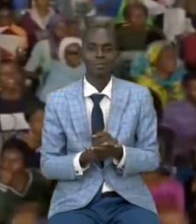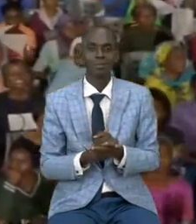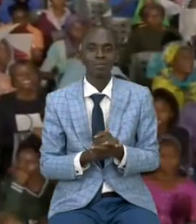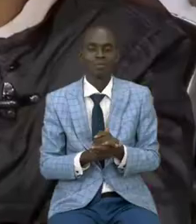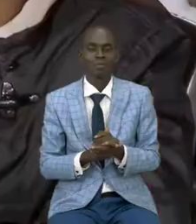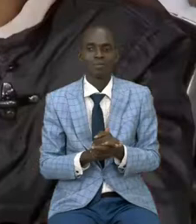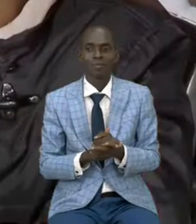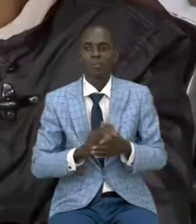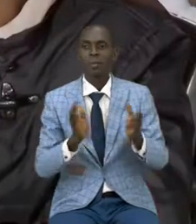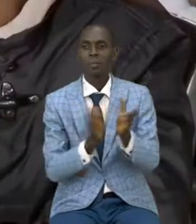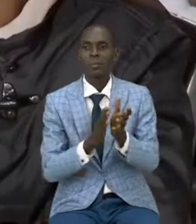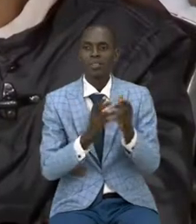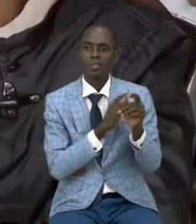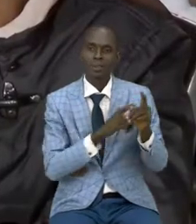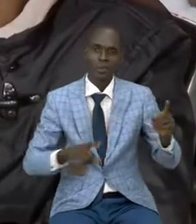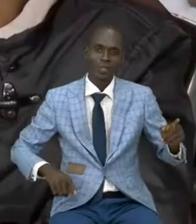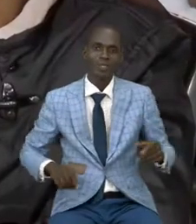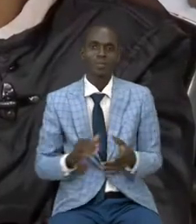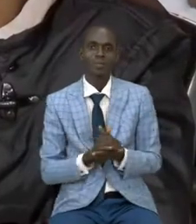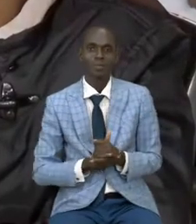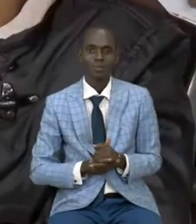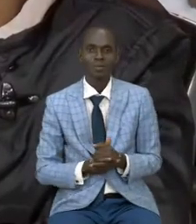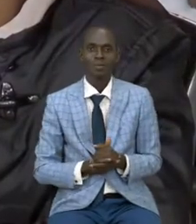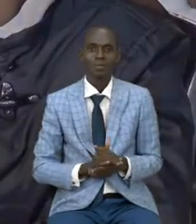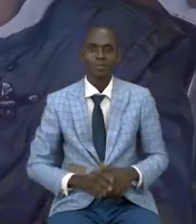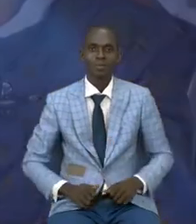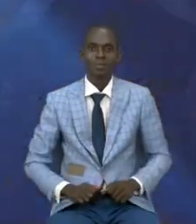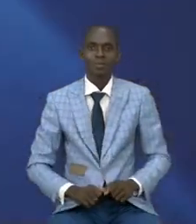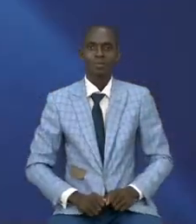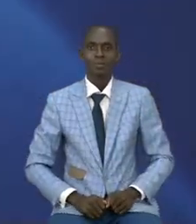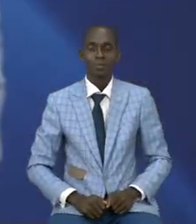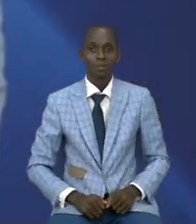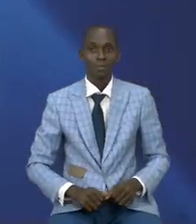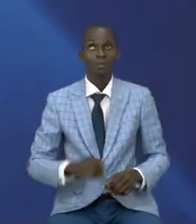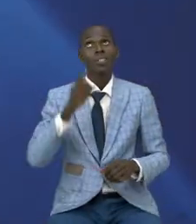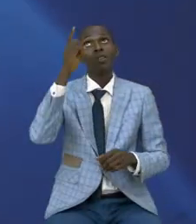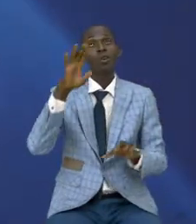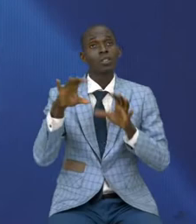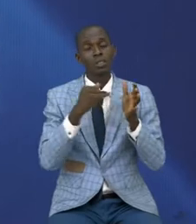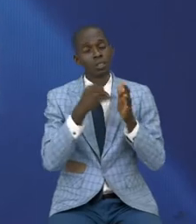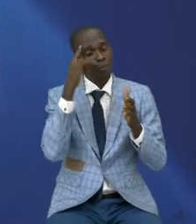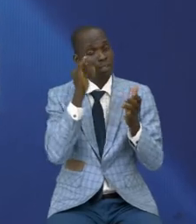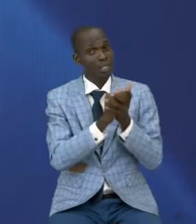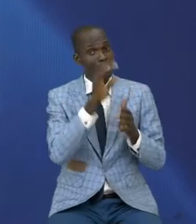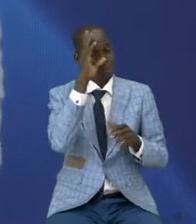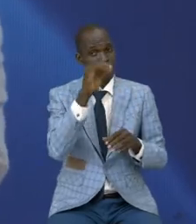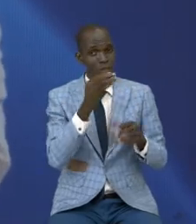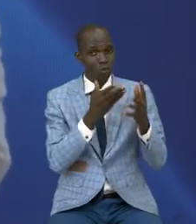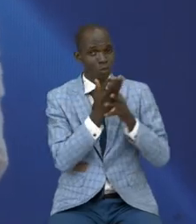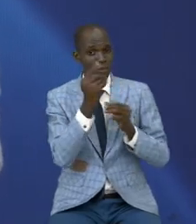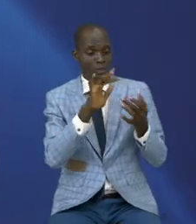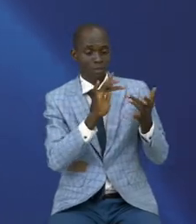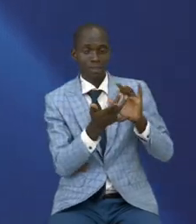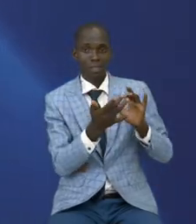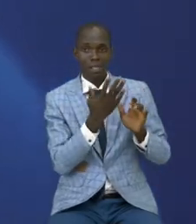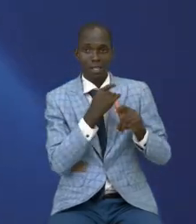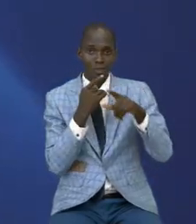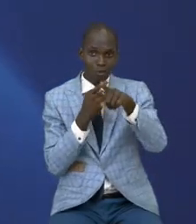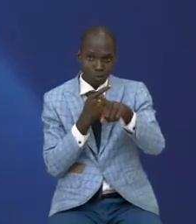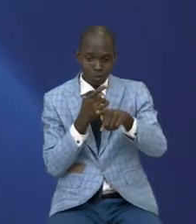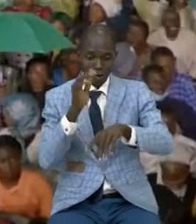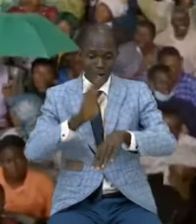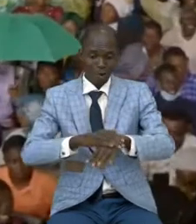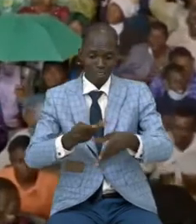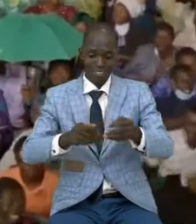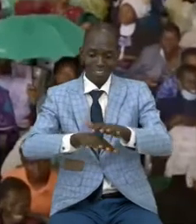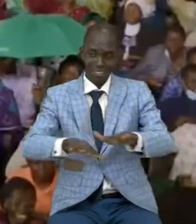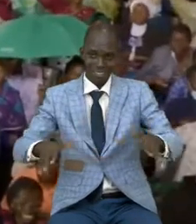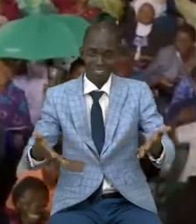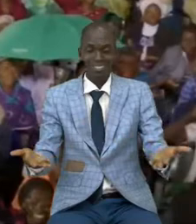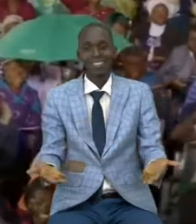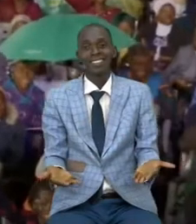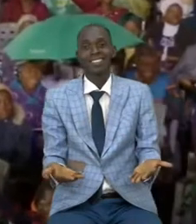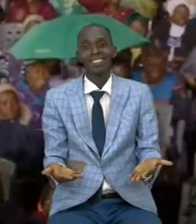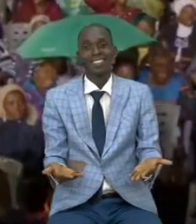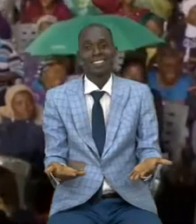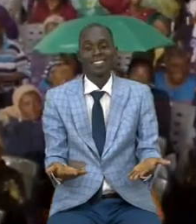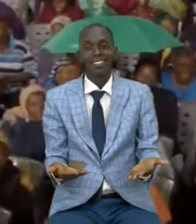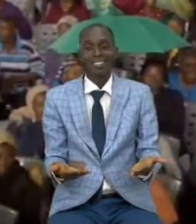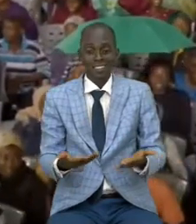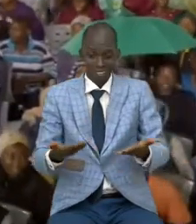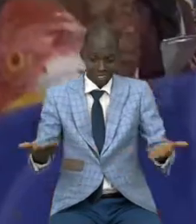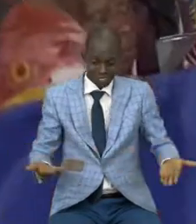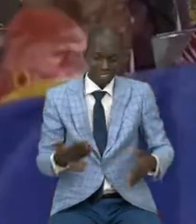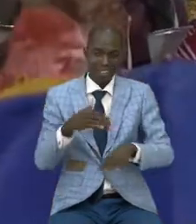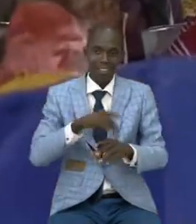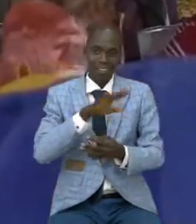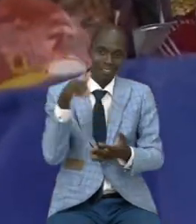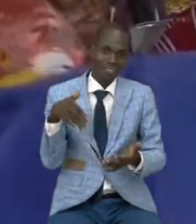praise the lord did it for the man online and you on lunch here alpha location is coming your way